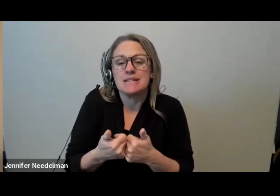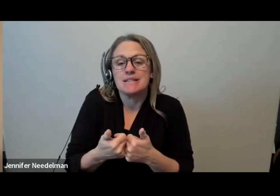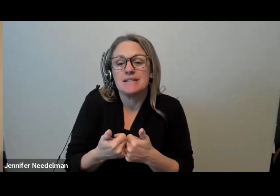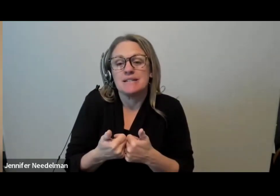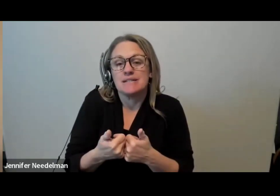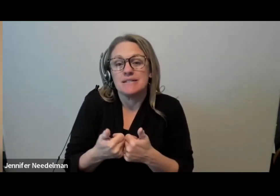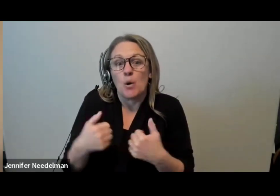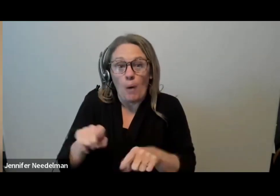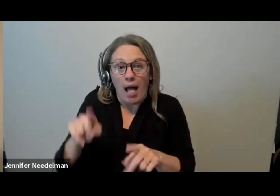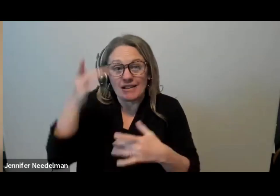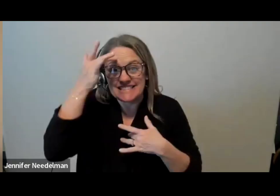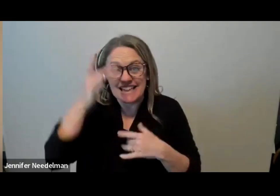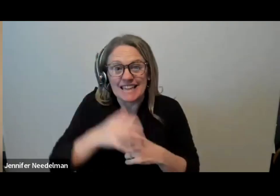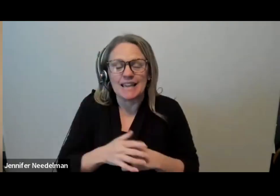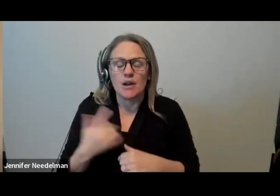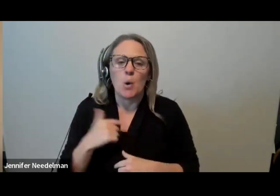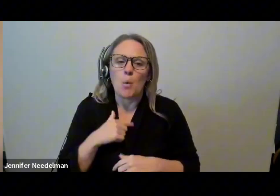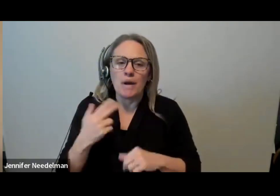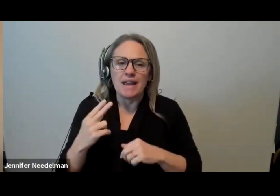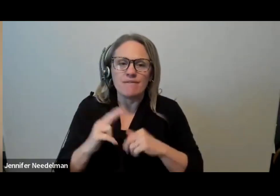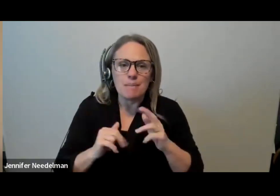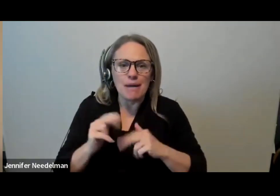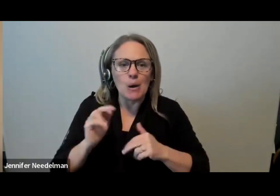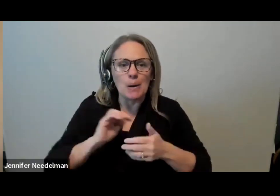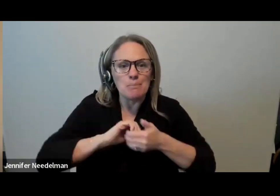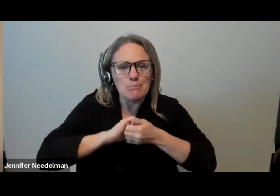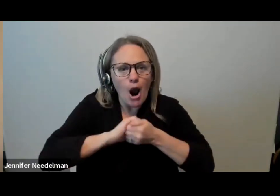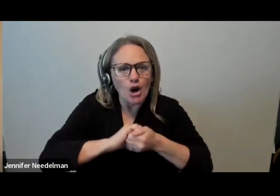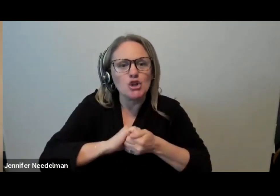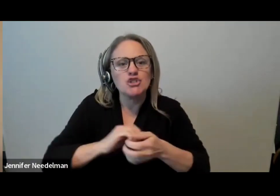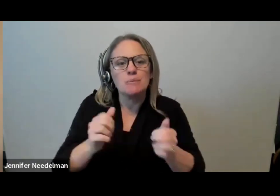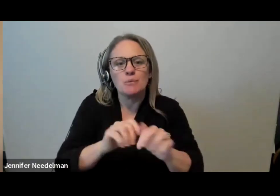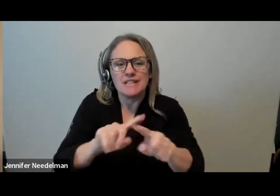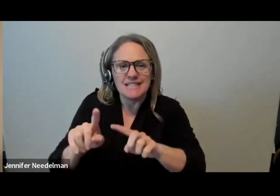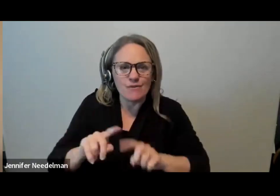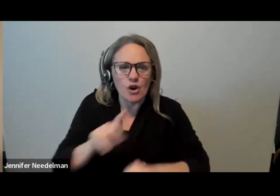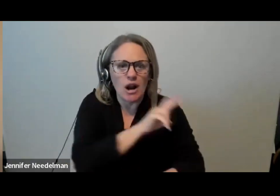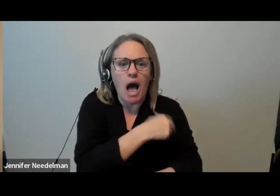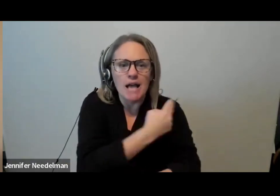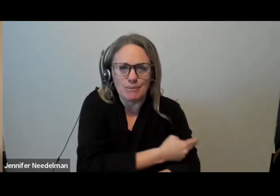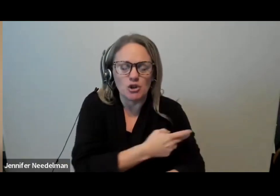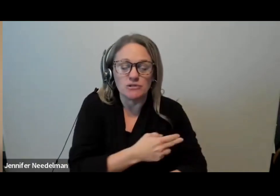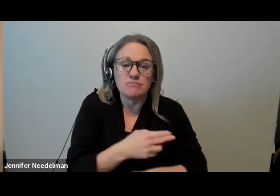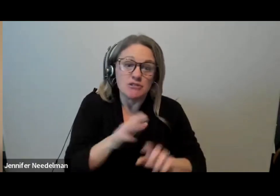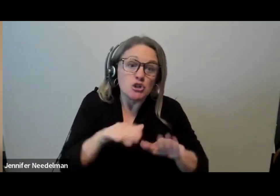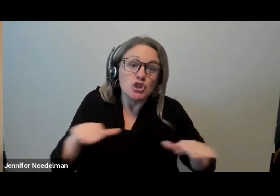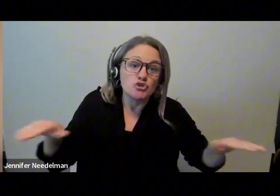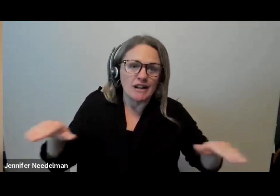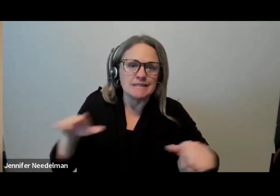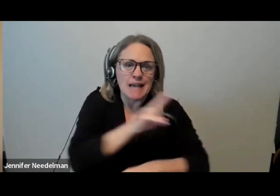with different hospitals, pediatric hospitals specifically to help their staff.